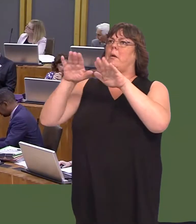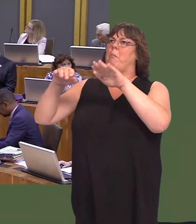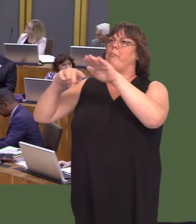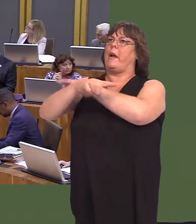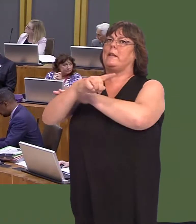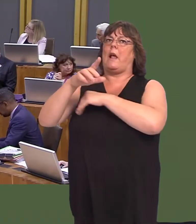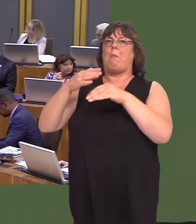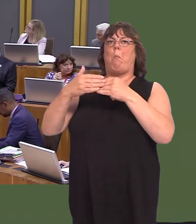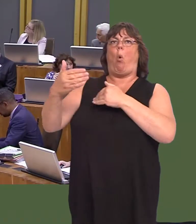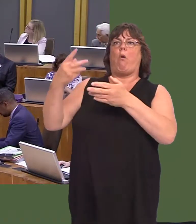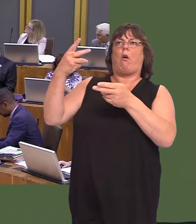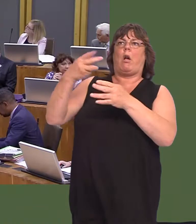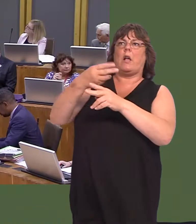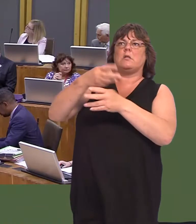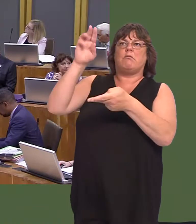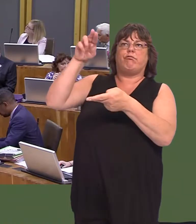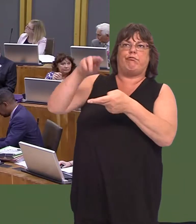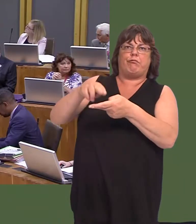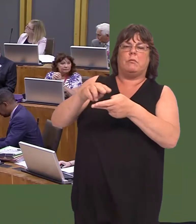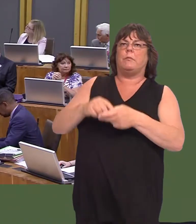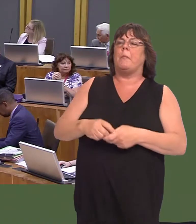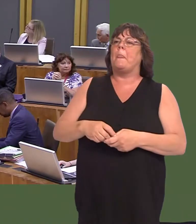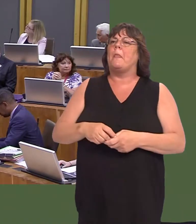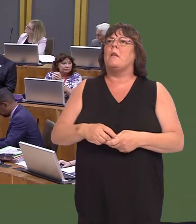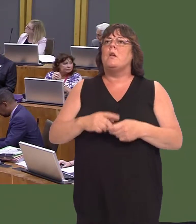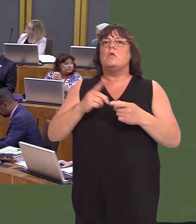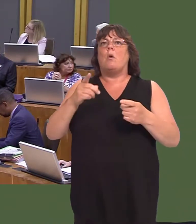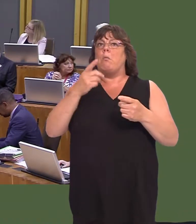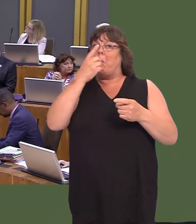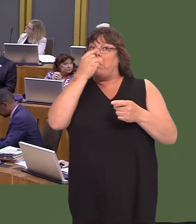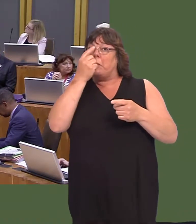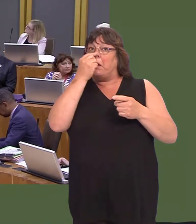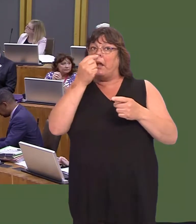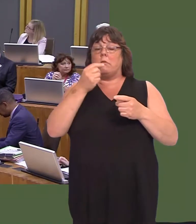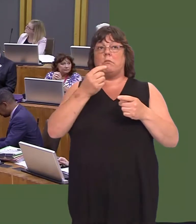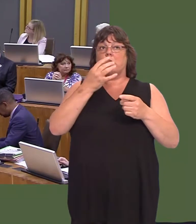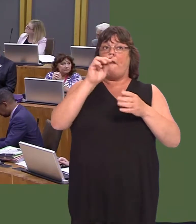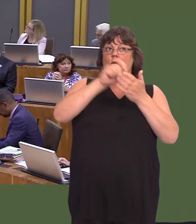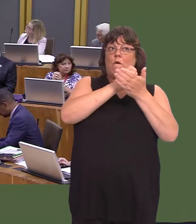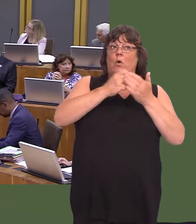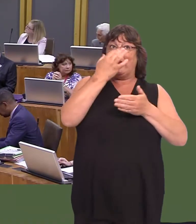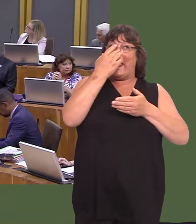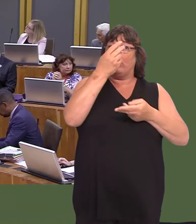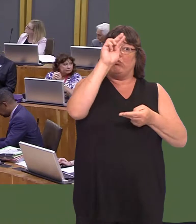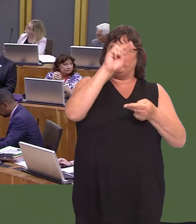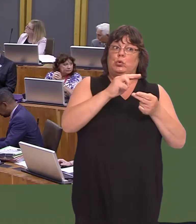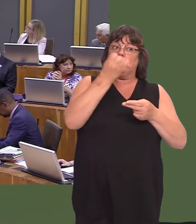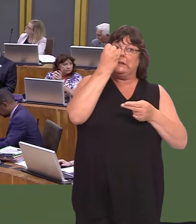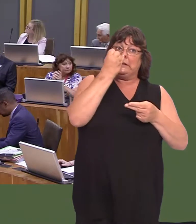process, is to be greatly welcomed and lend support to arguments for extending the voting age to 16 when we get the option to do that here in Wales?